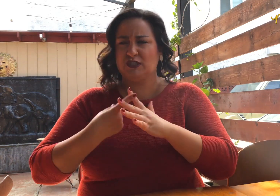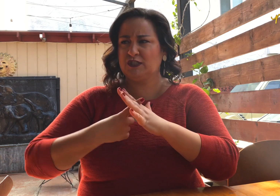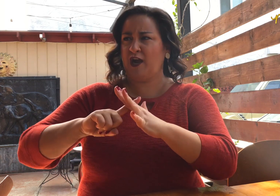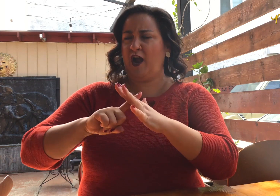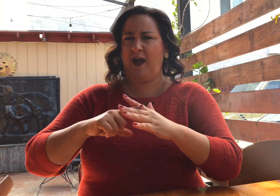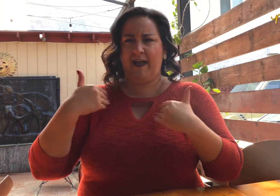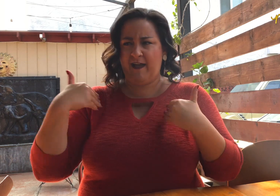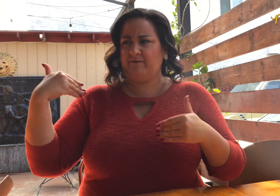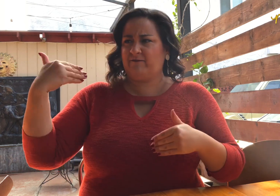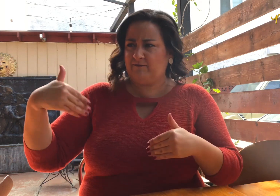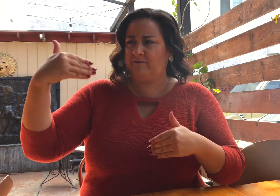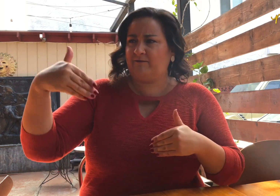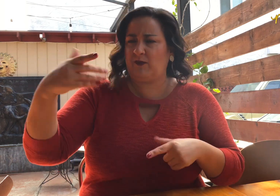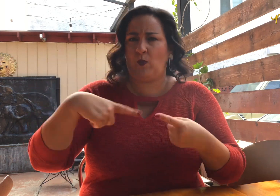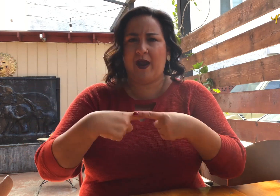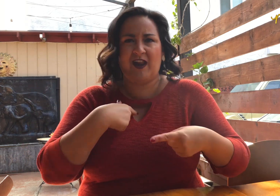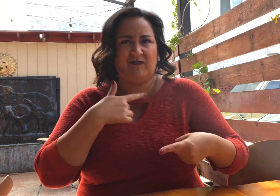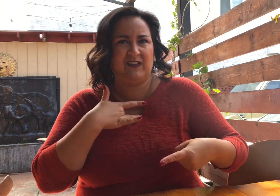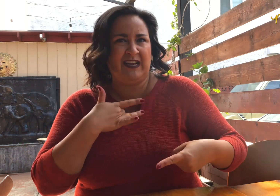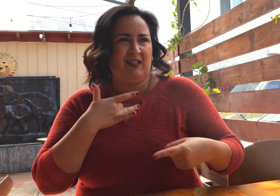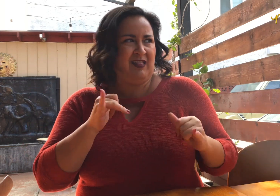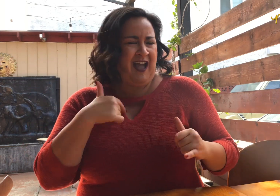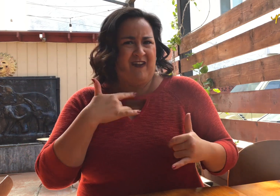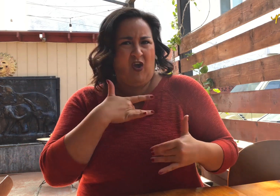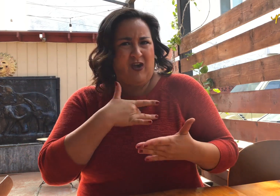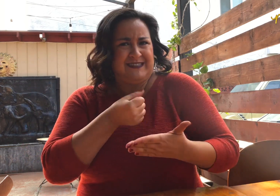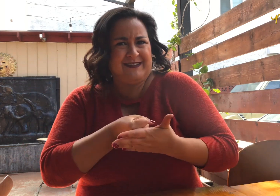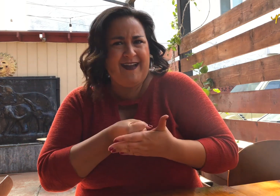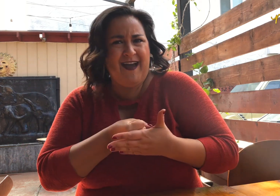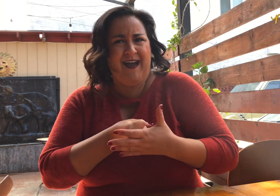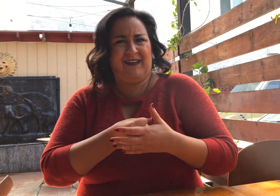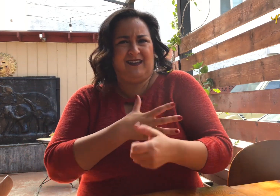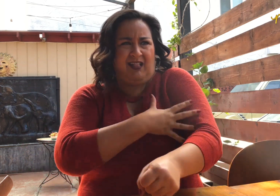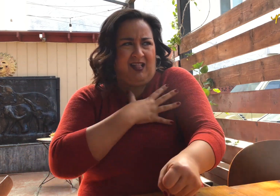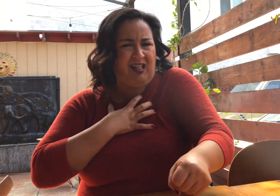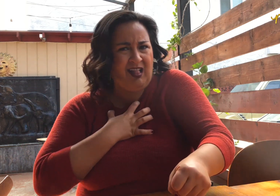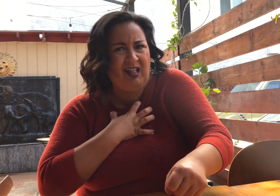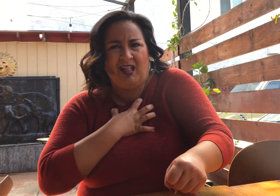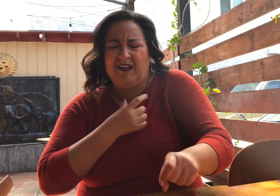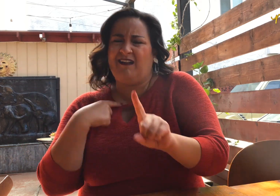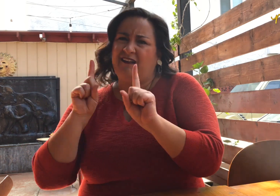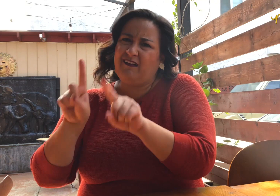and started having these episodes where I felt like I was having a heart attack.